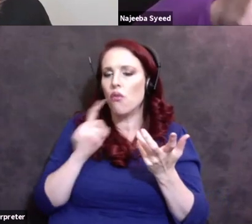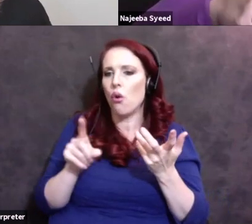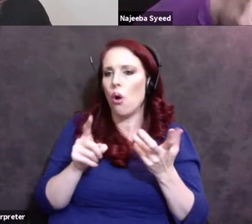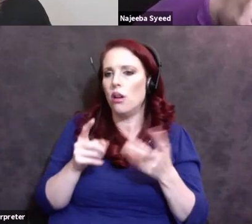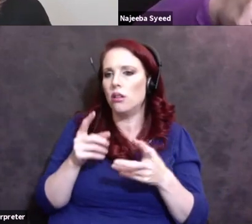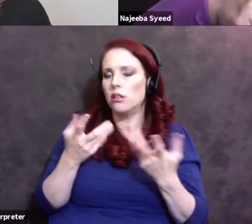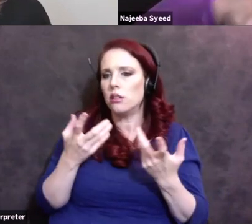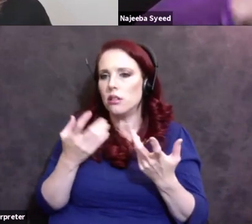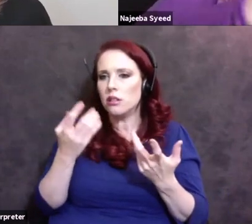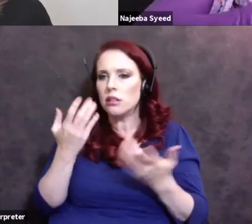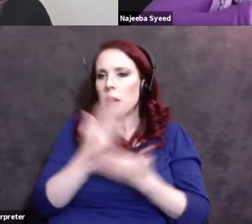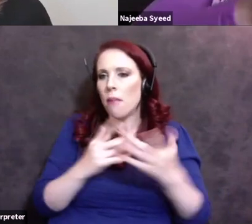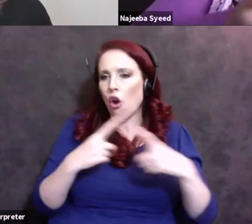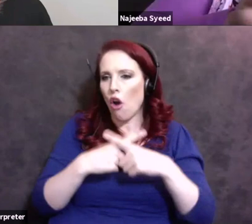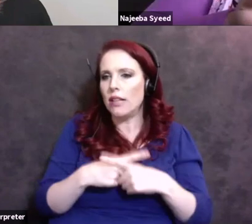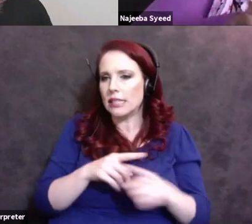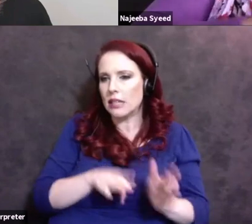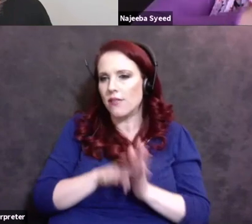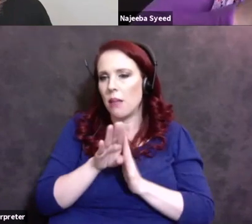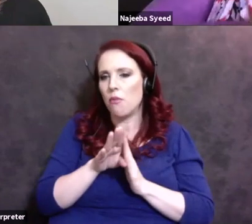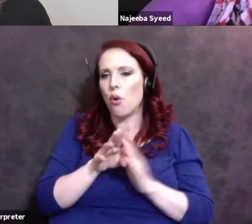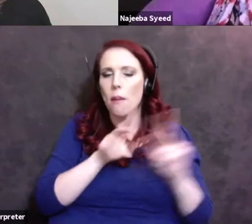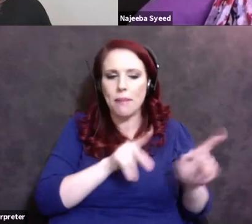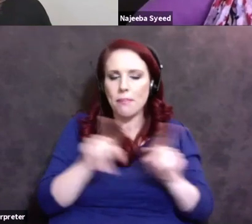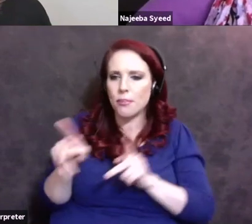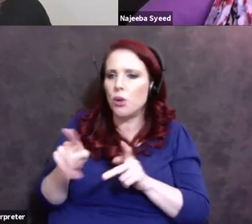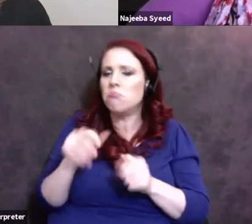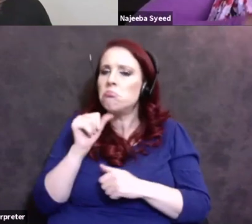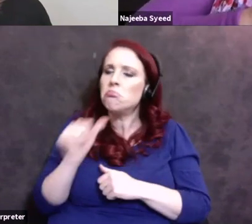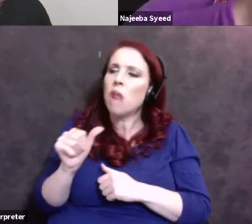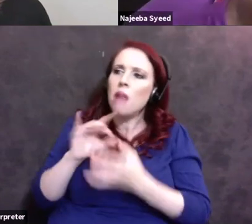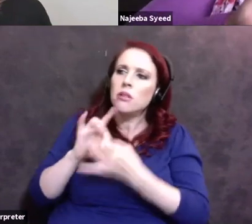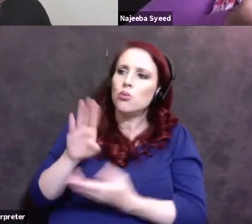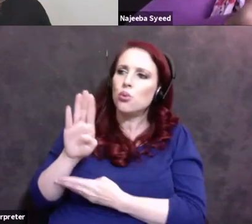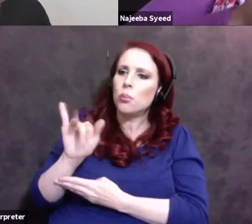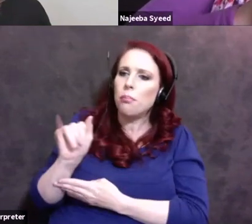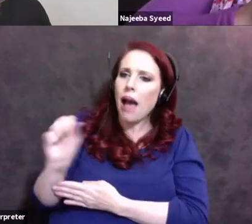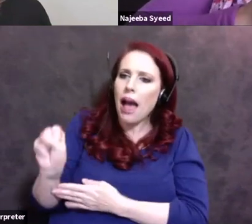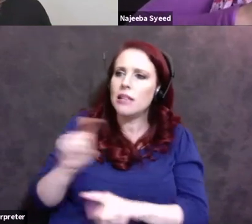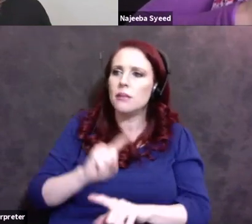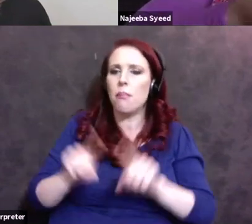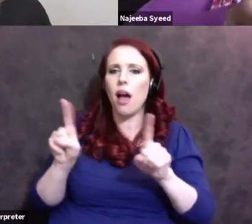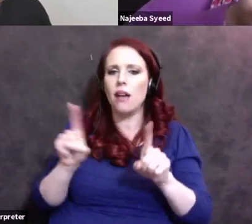Not necessarily around bias but just around different practices where workplaces may privilege